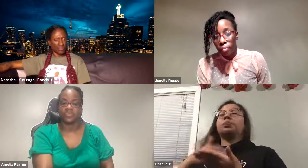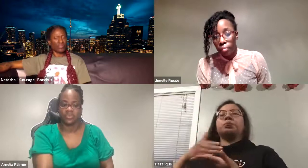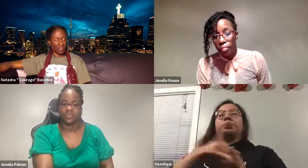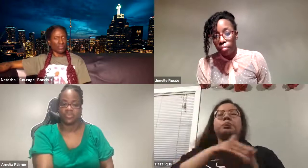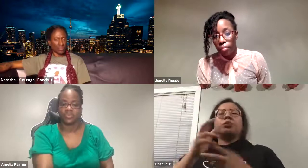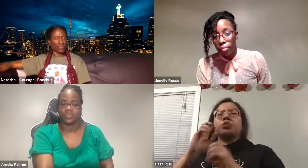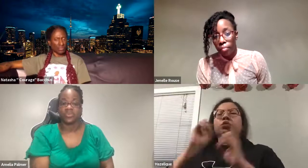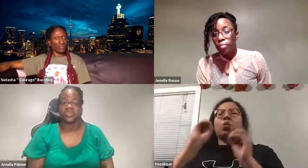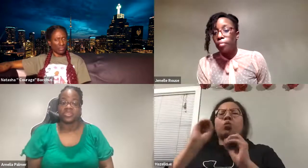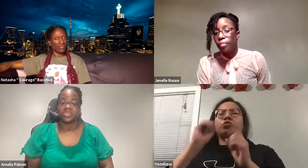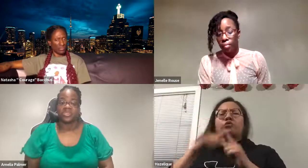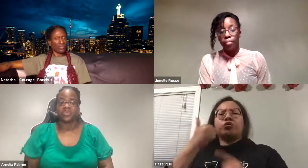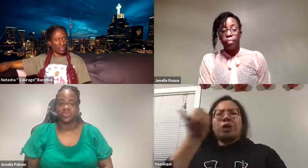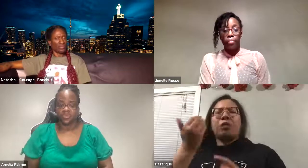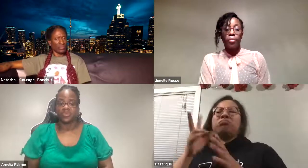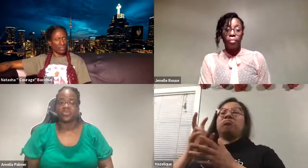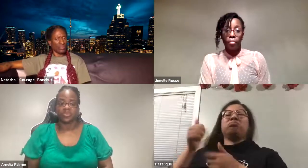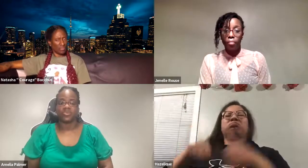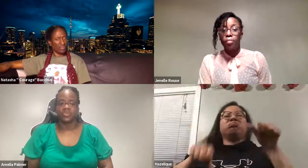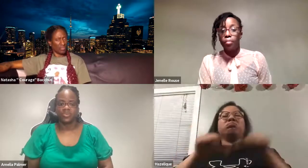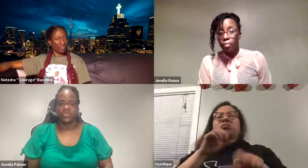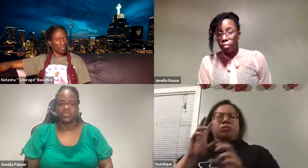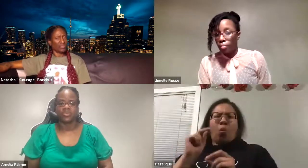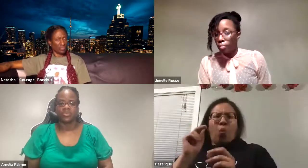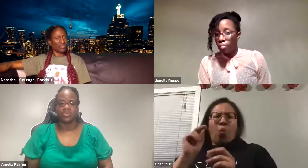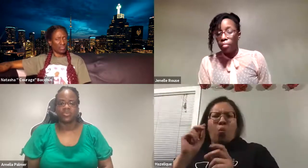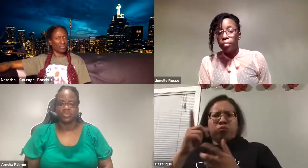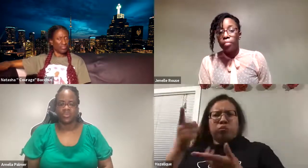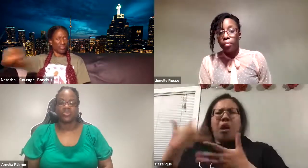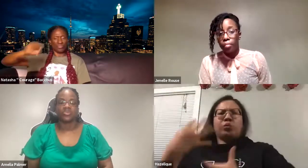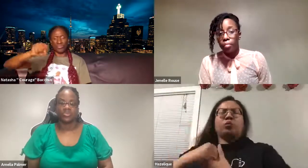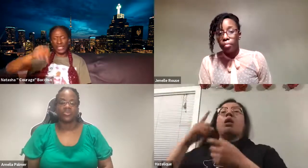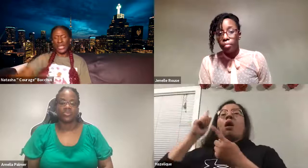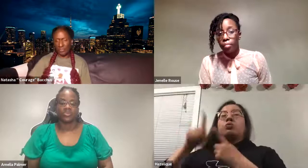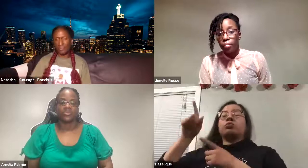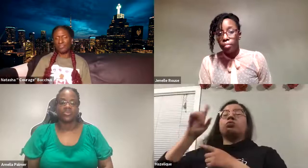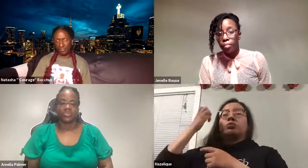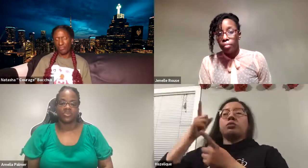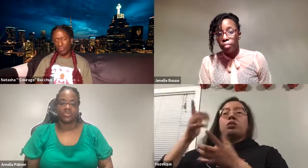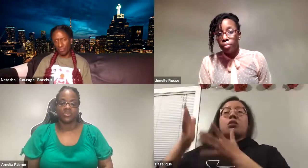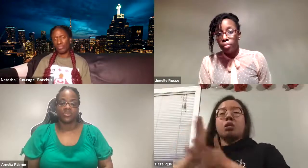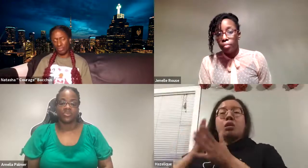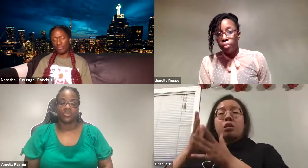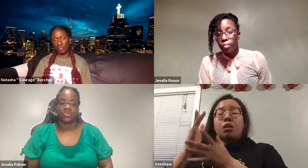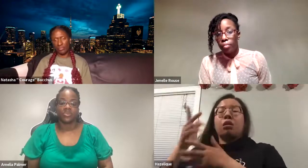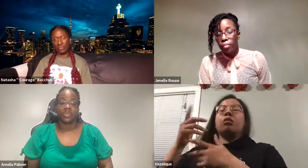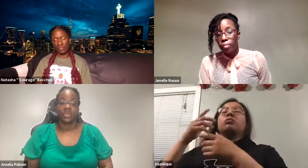part of who we are and there's no shame in that and to remember that that's part of who you are